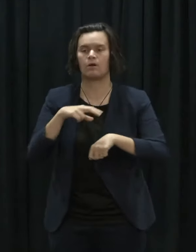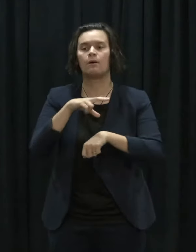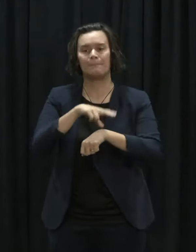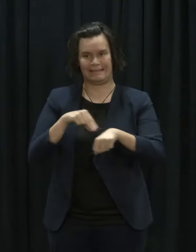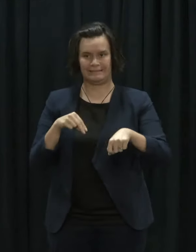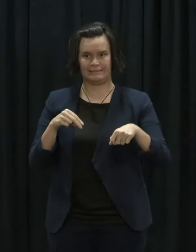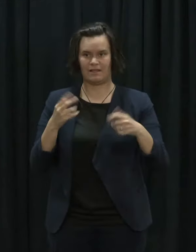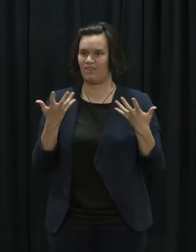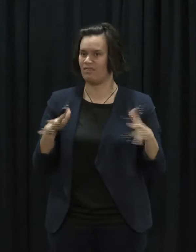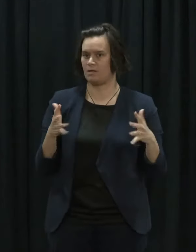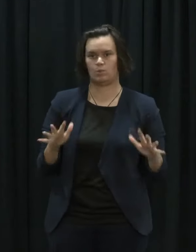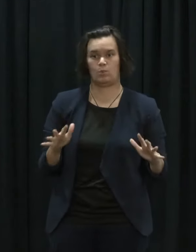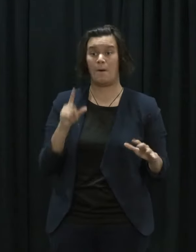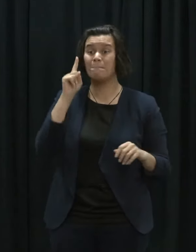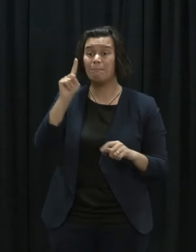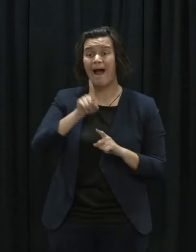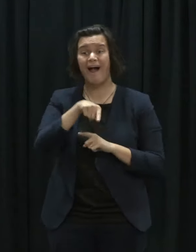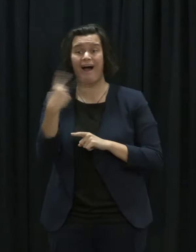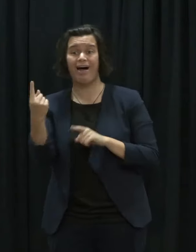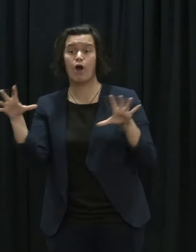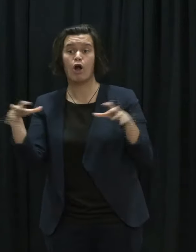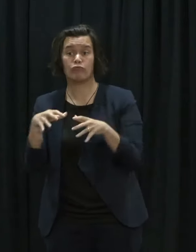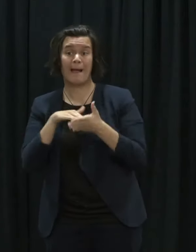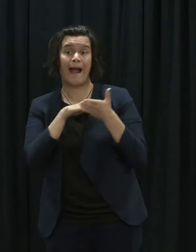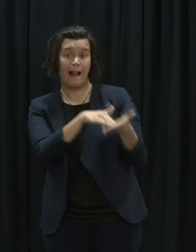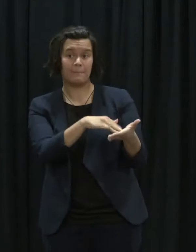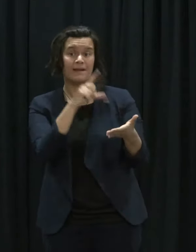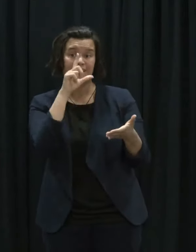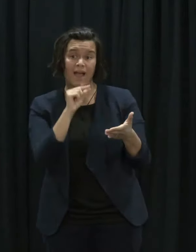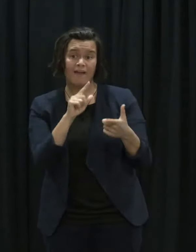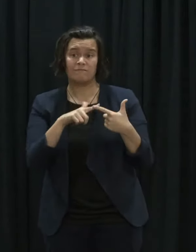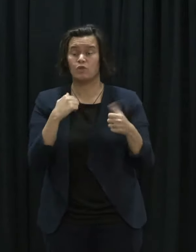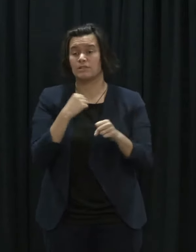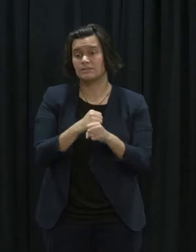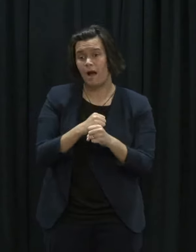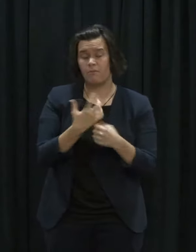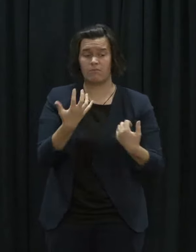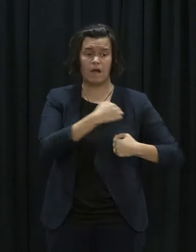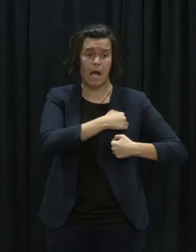by the New Zealand police, onl. They can others in terms of